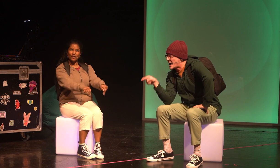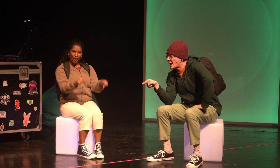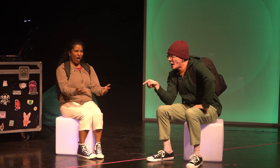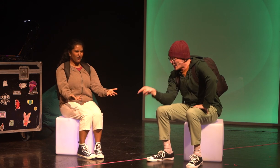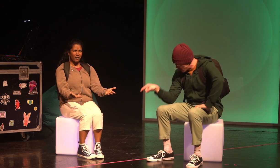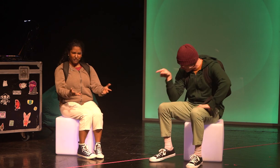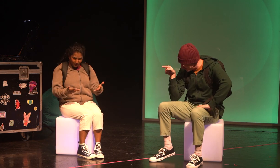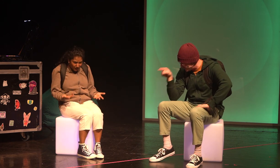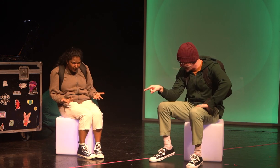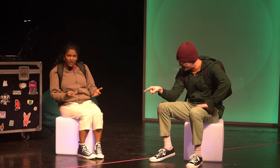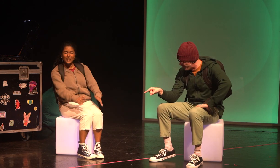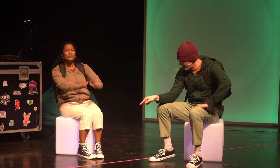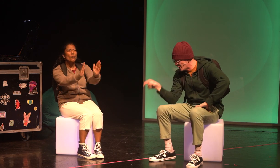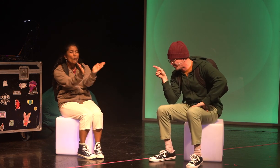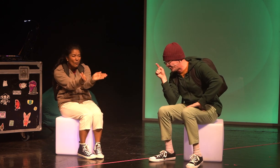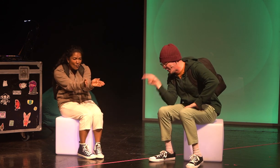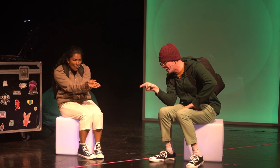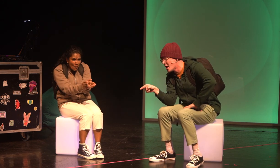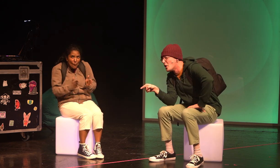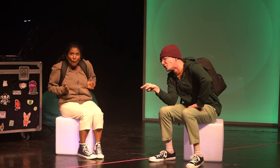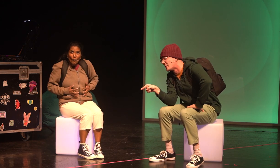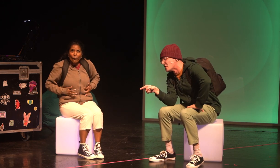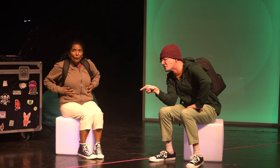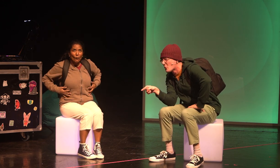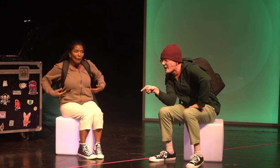poor Gary! Look at the state of him, he's as thin as a communion